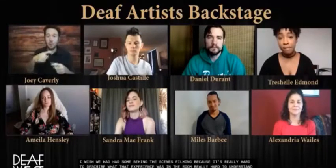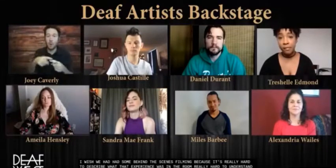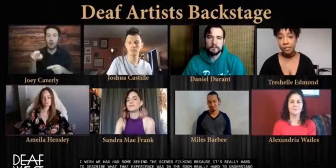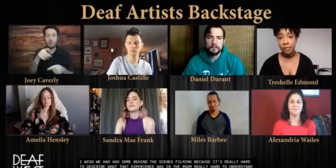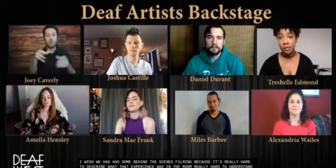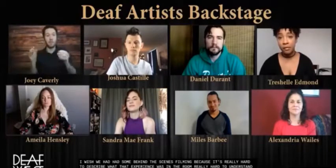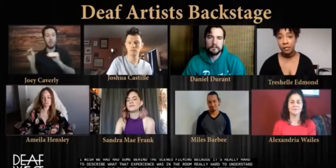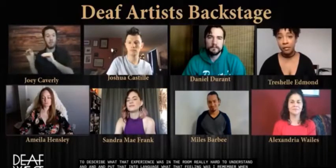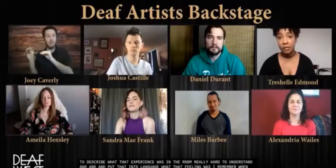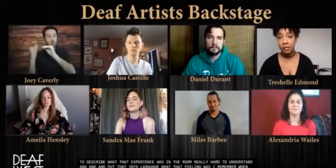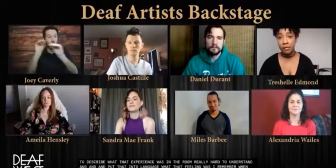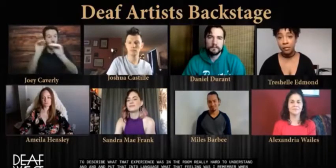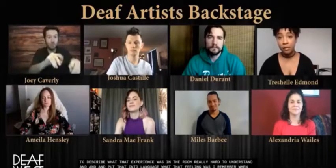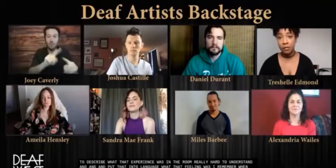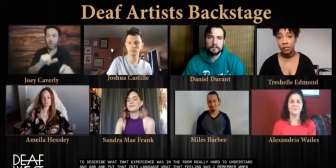I was floored,